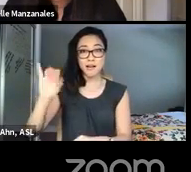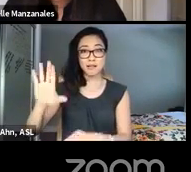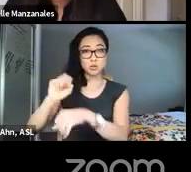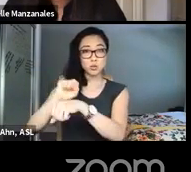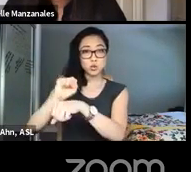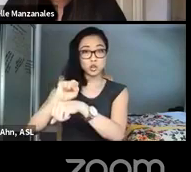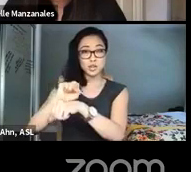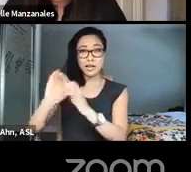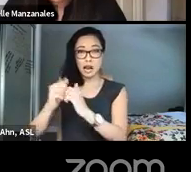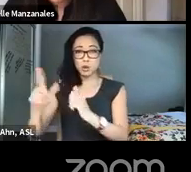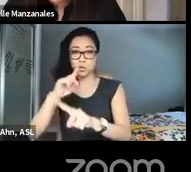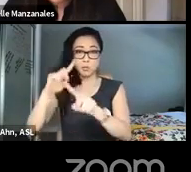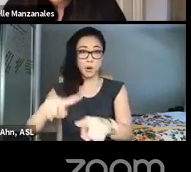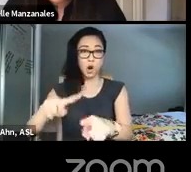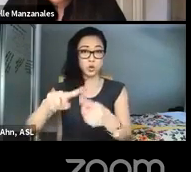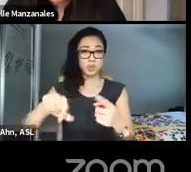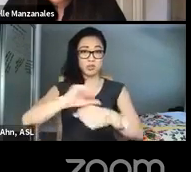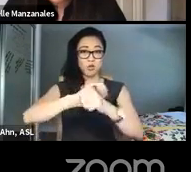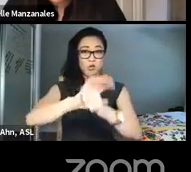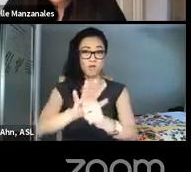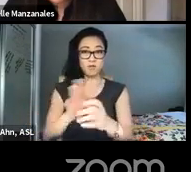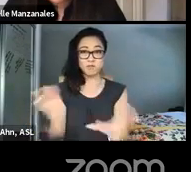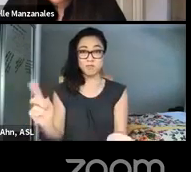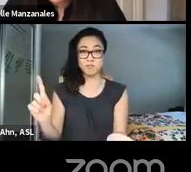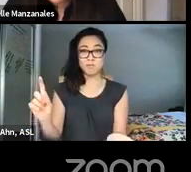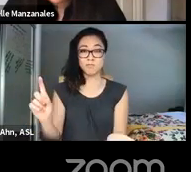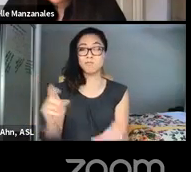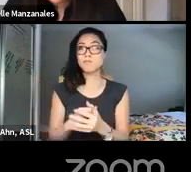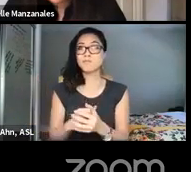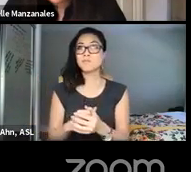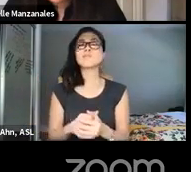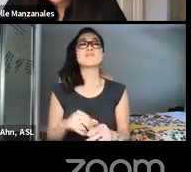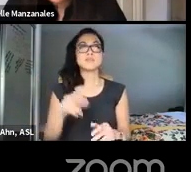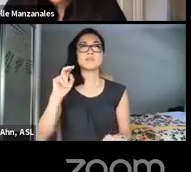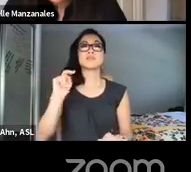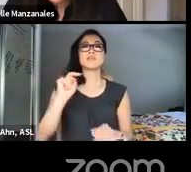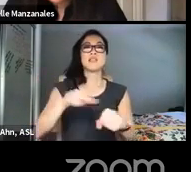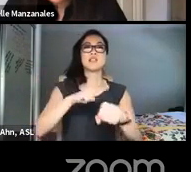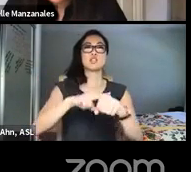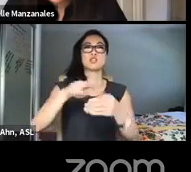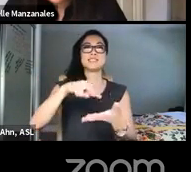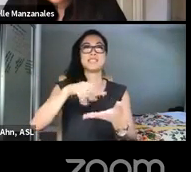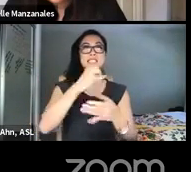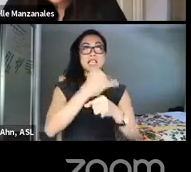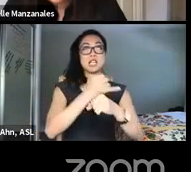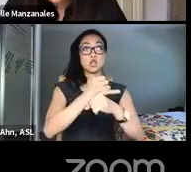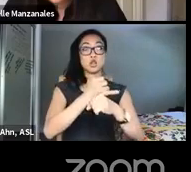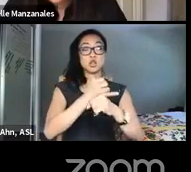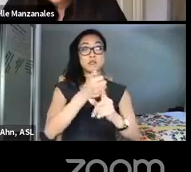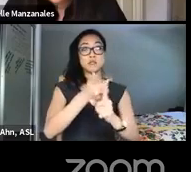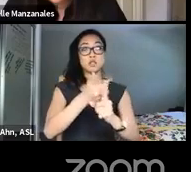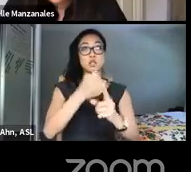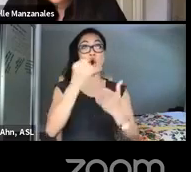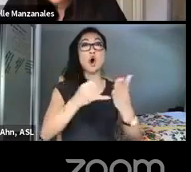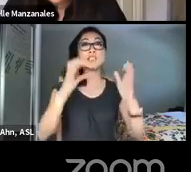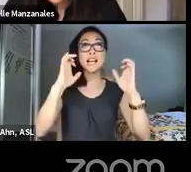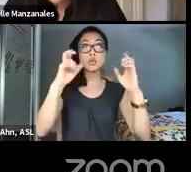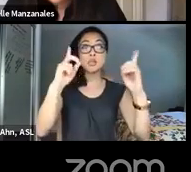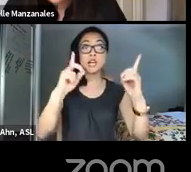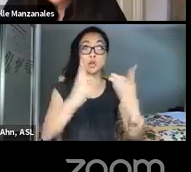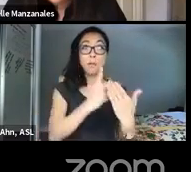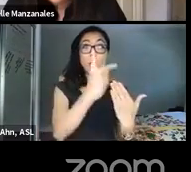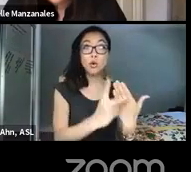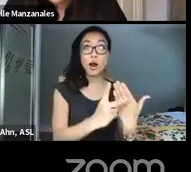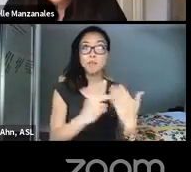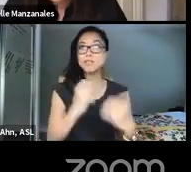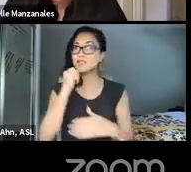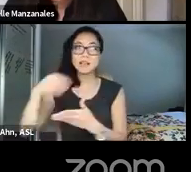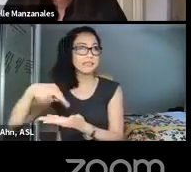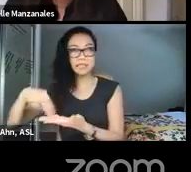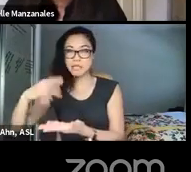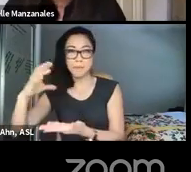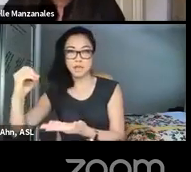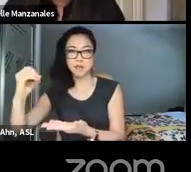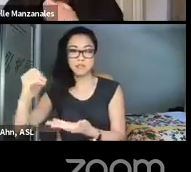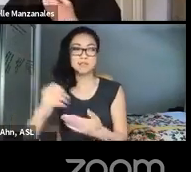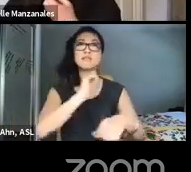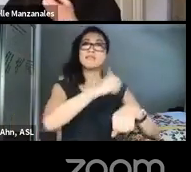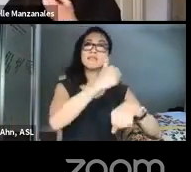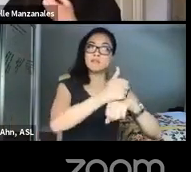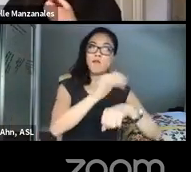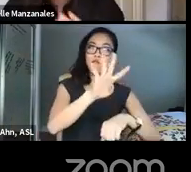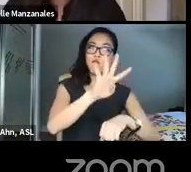and three learners. D.O.E. is committed to put in place